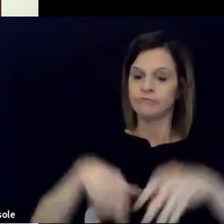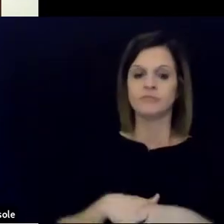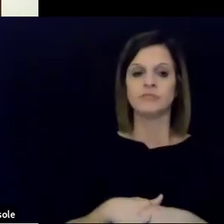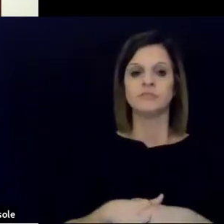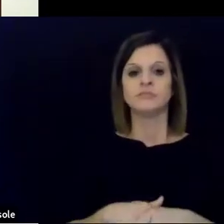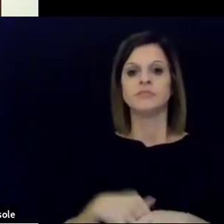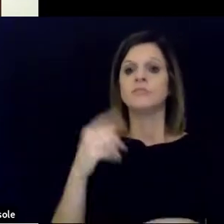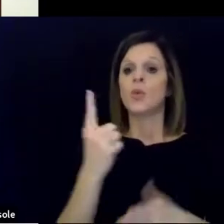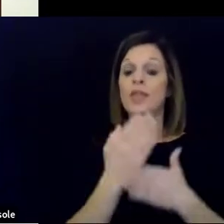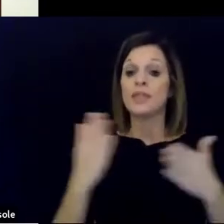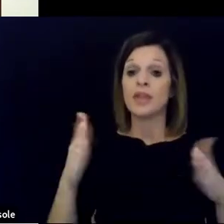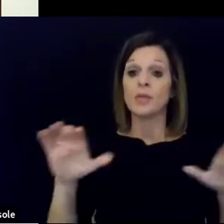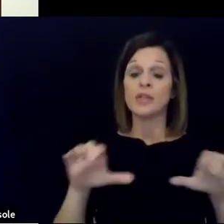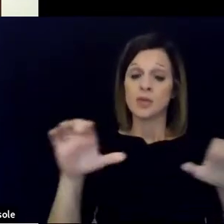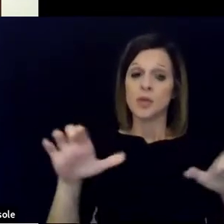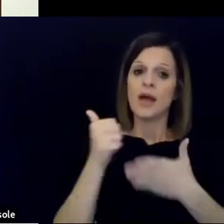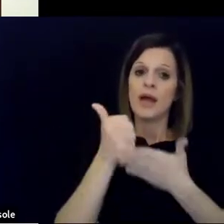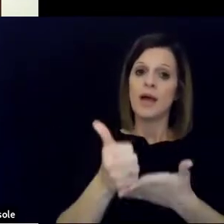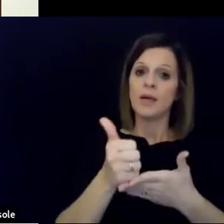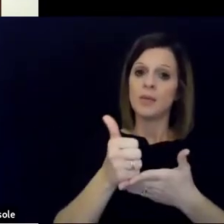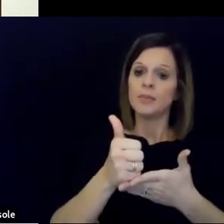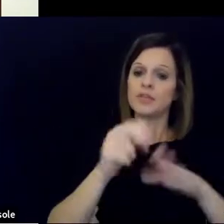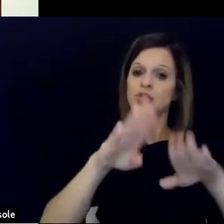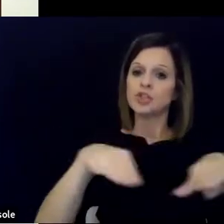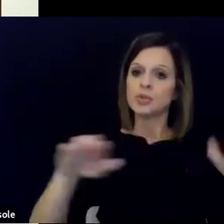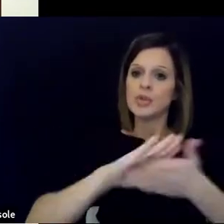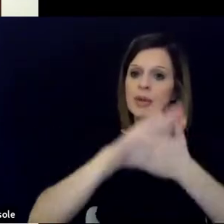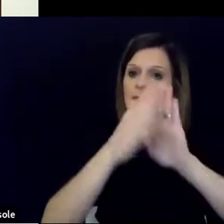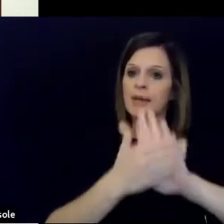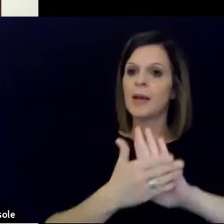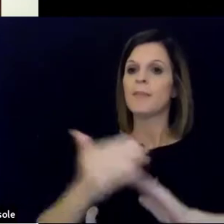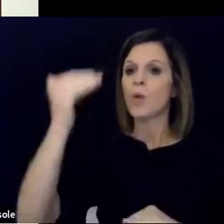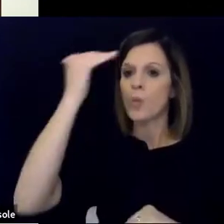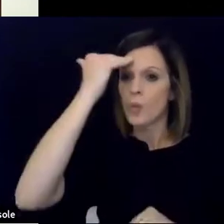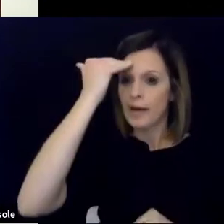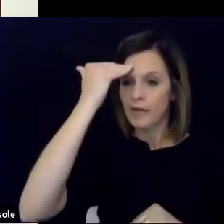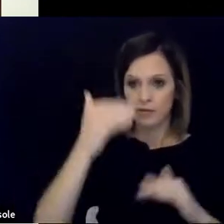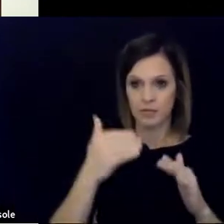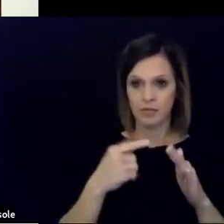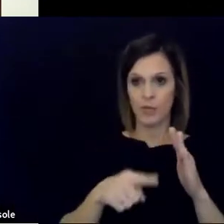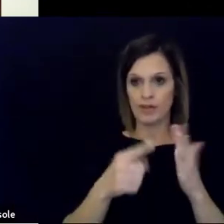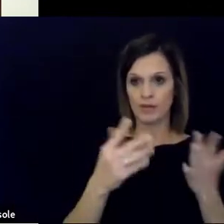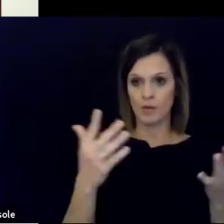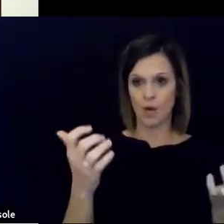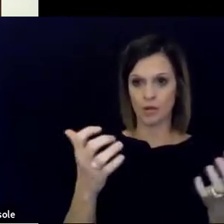to be aware of what it is that they want to achieve, what is it they want to be able to do.